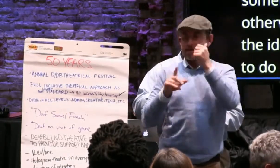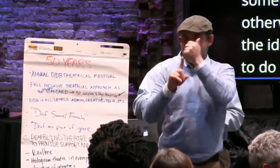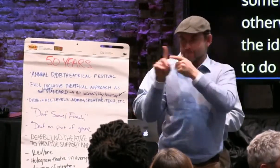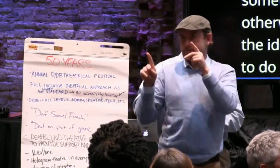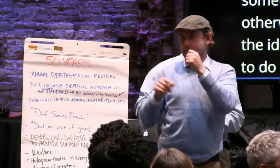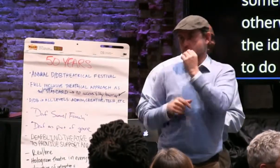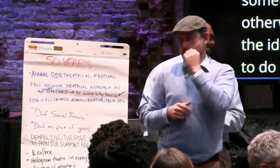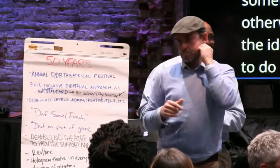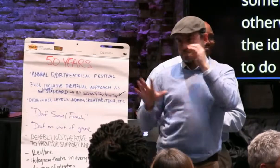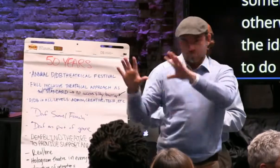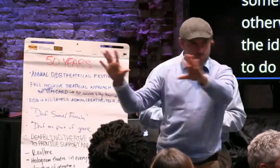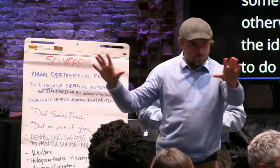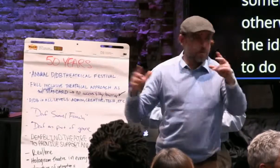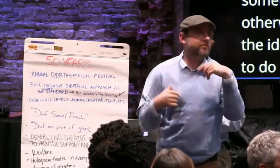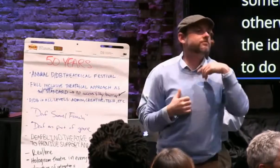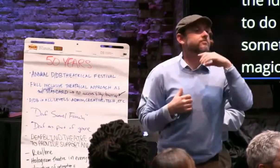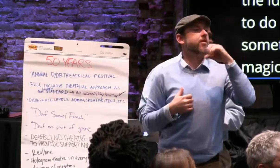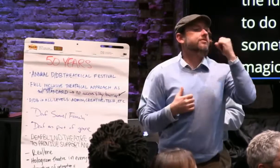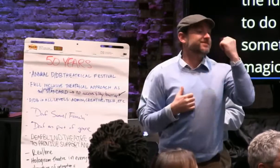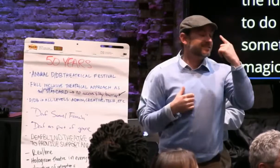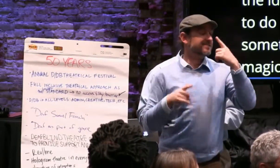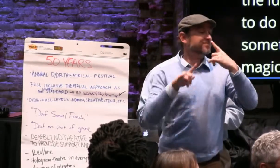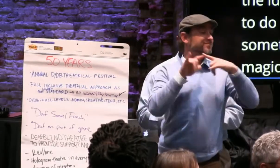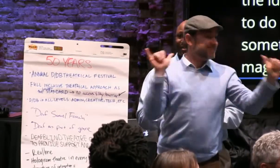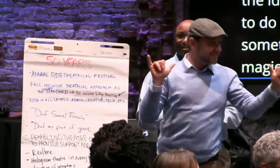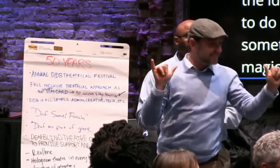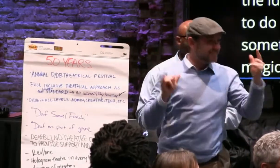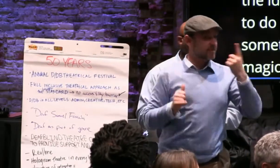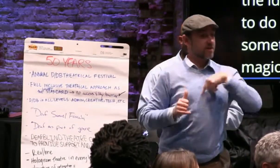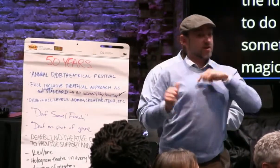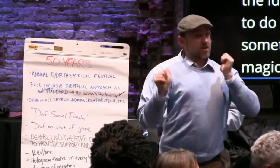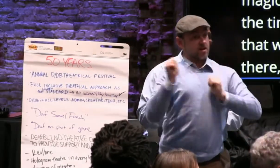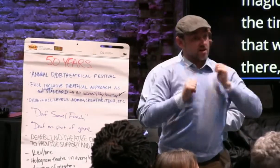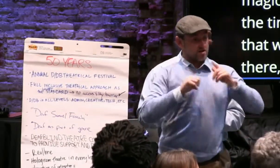maybe holograms will be something that's just going be a household item.